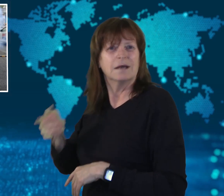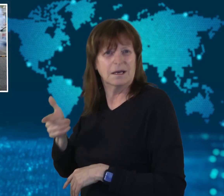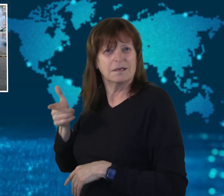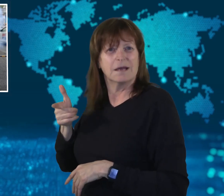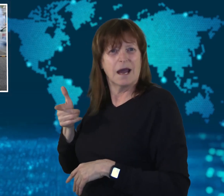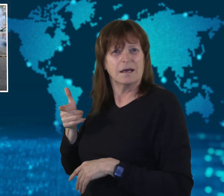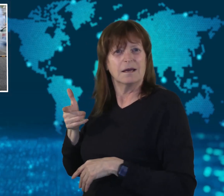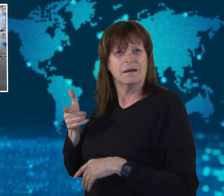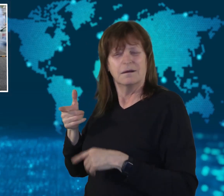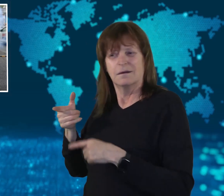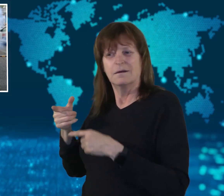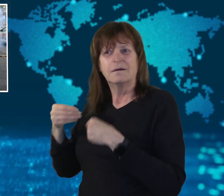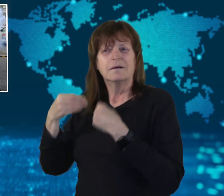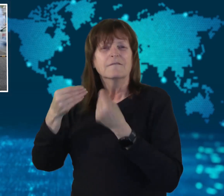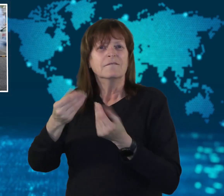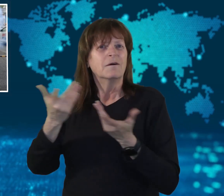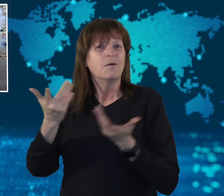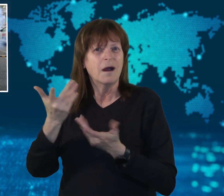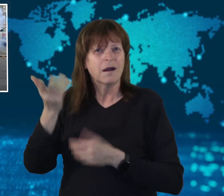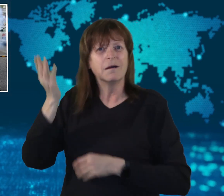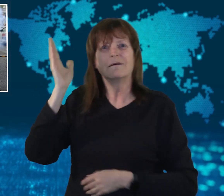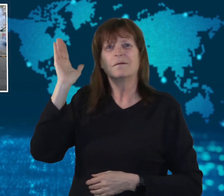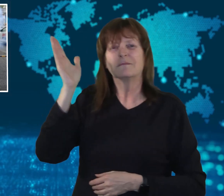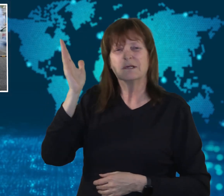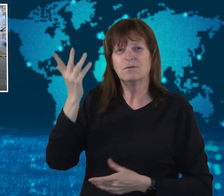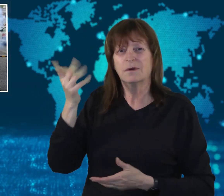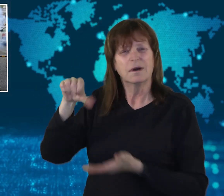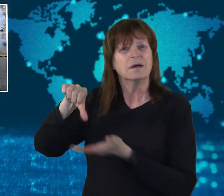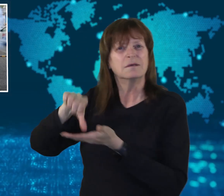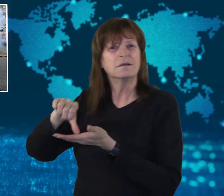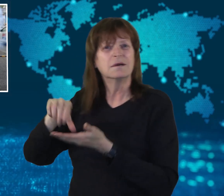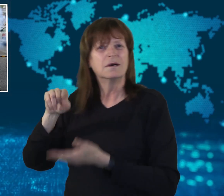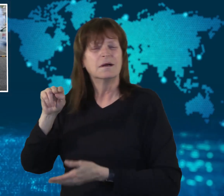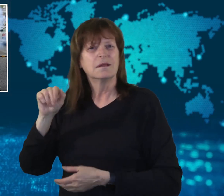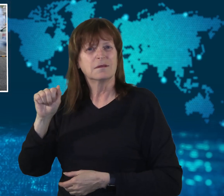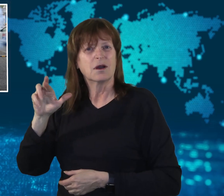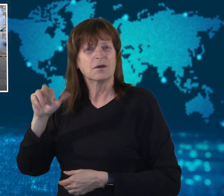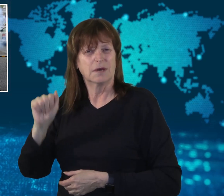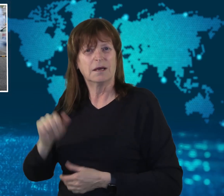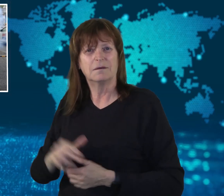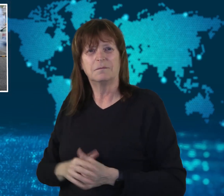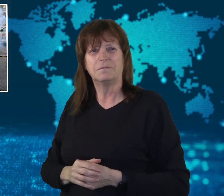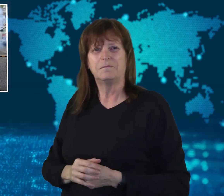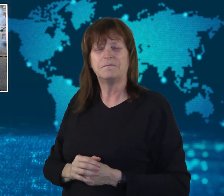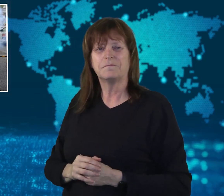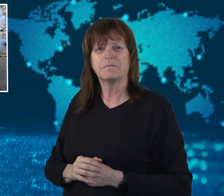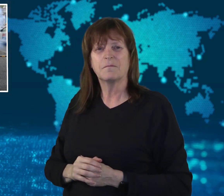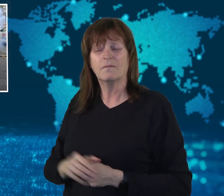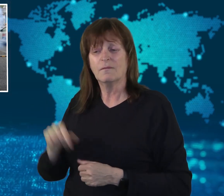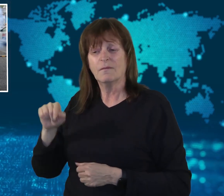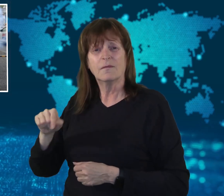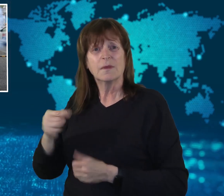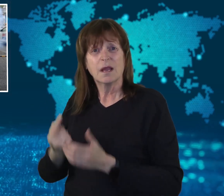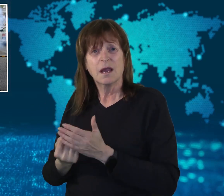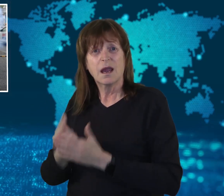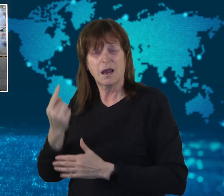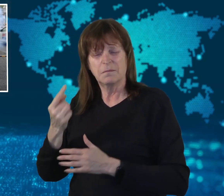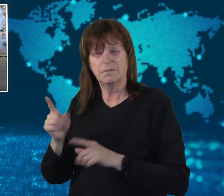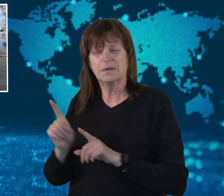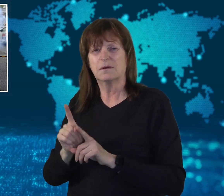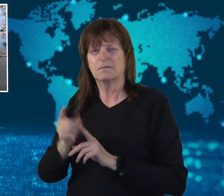assassinated when he was giving a speech in Nara.